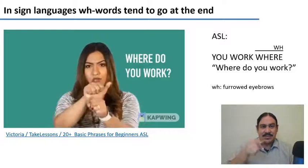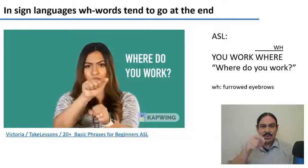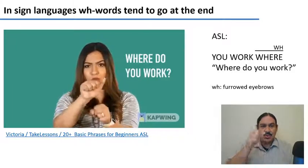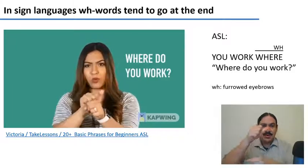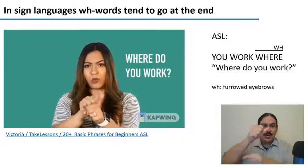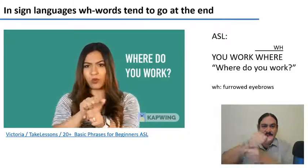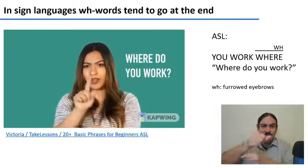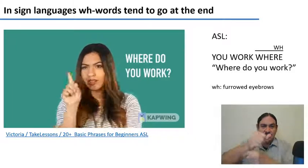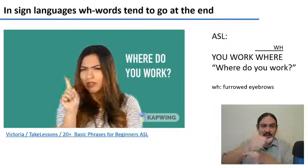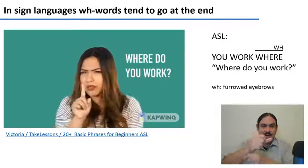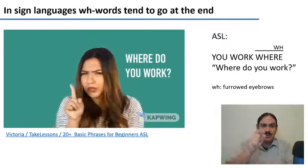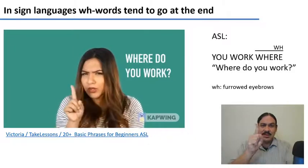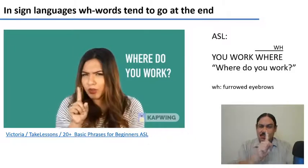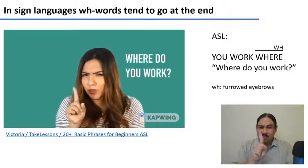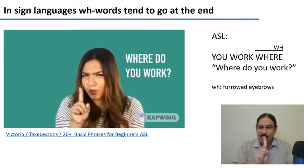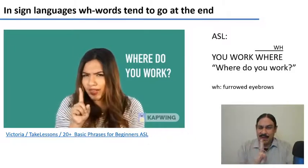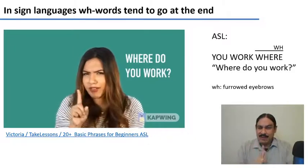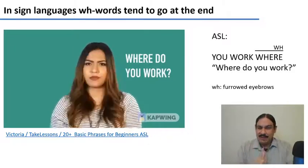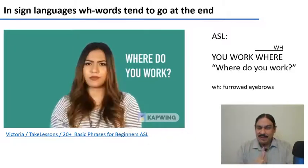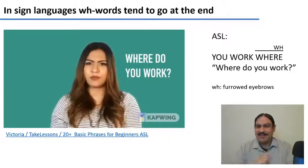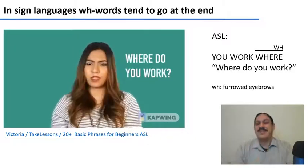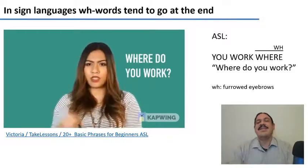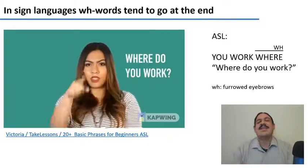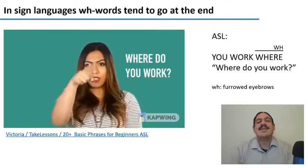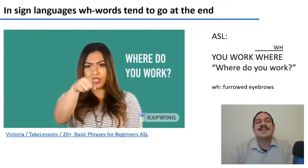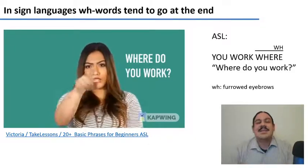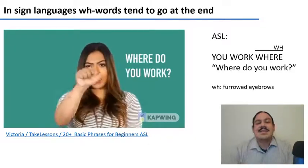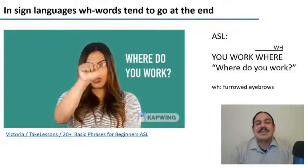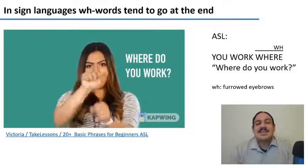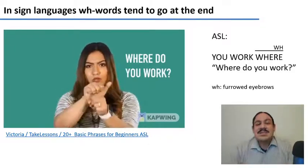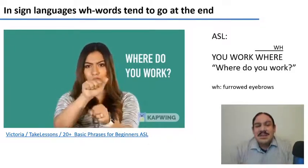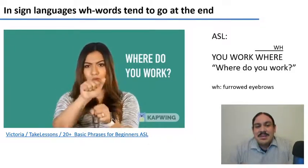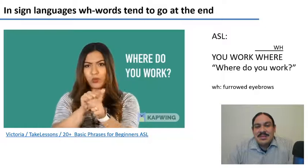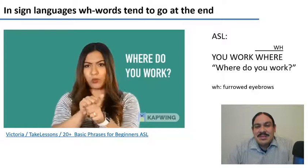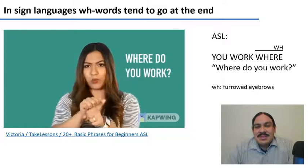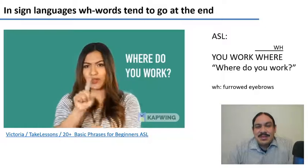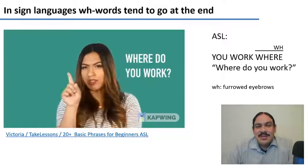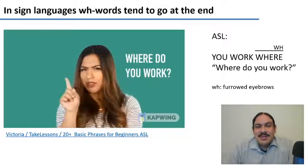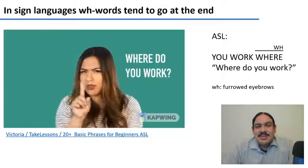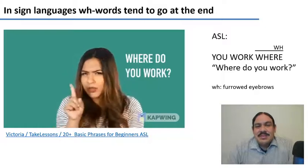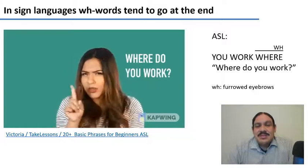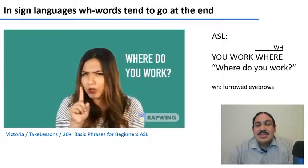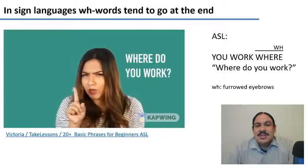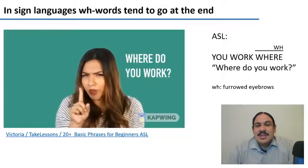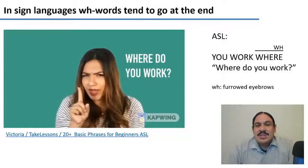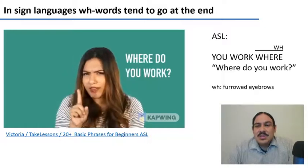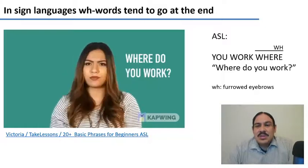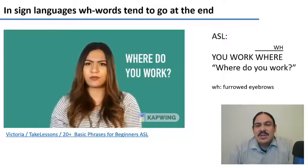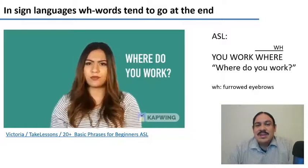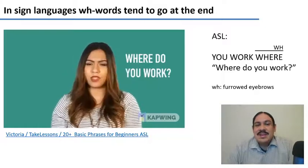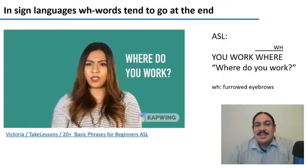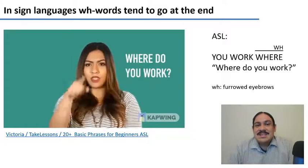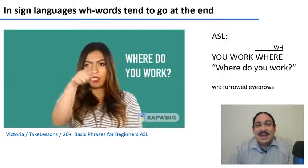your work where there's a couple of things going on